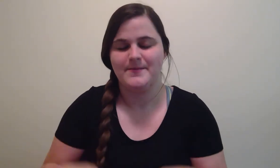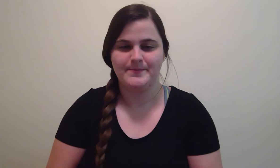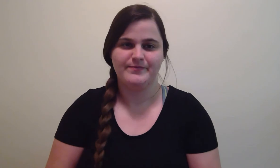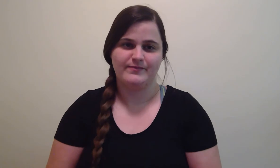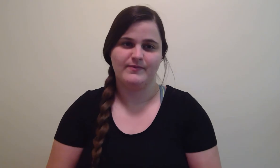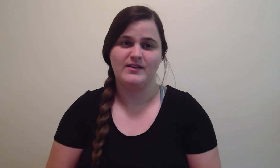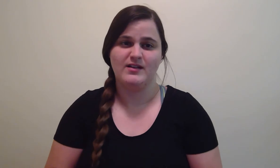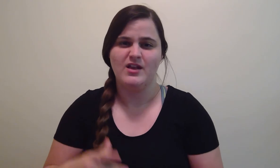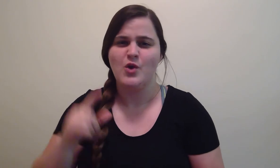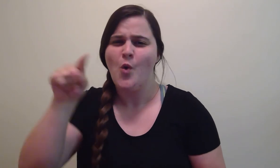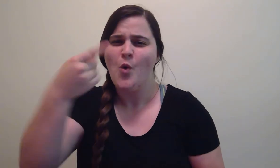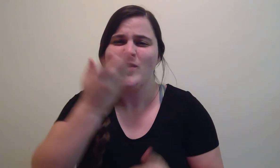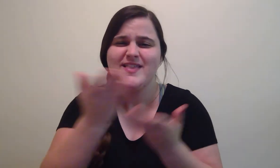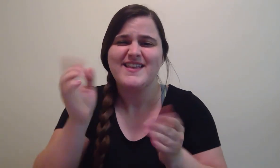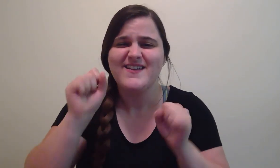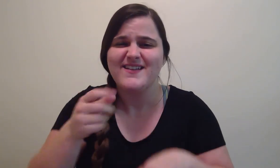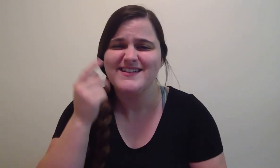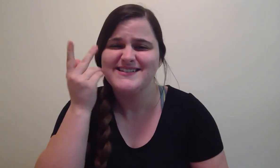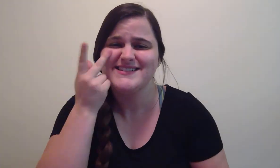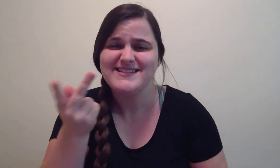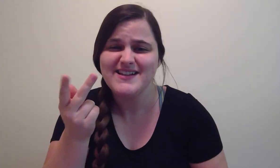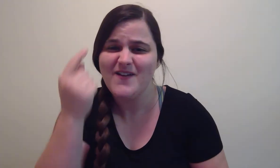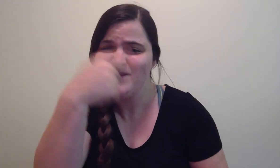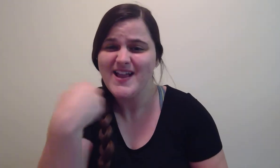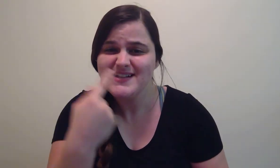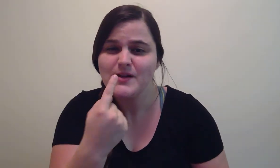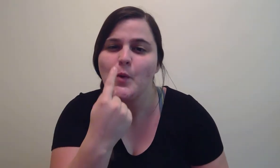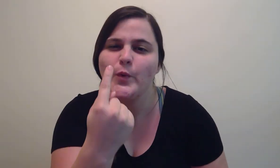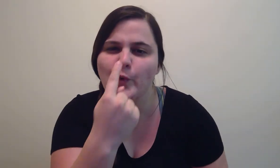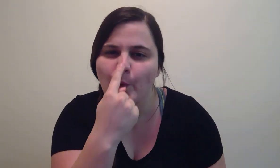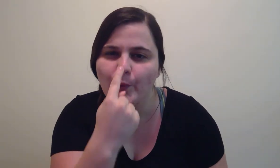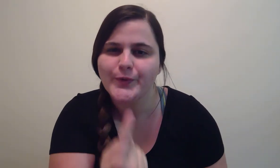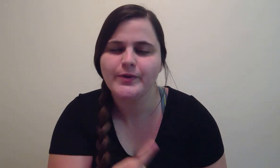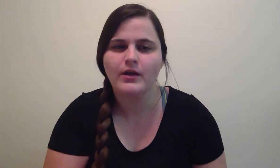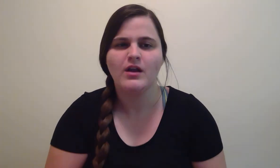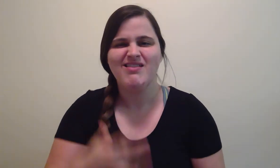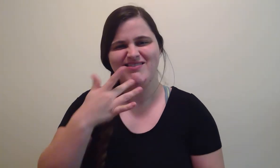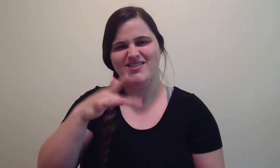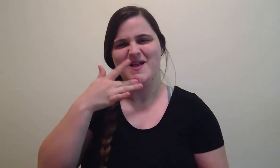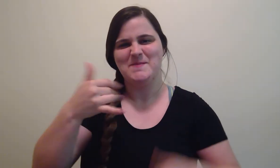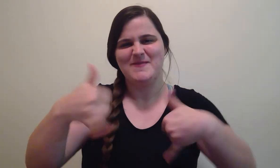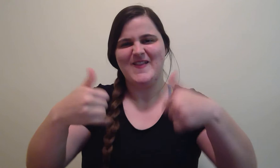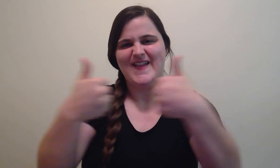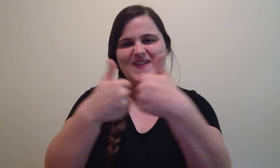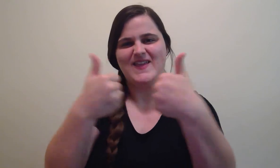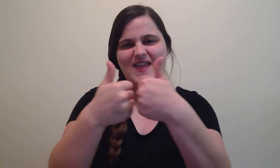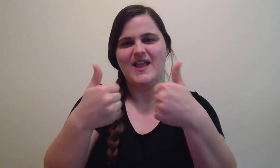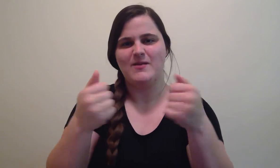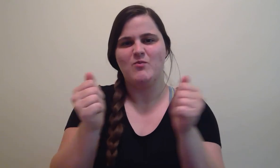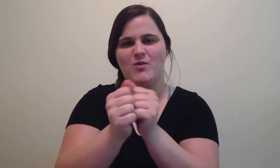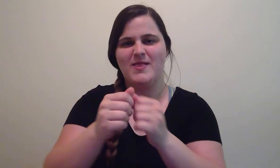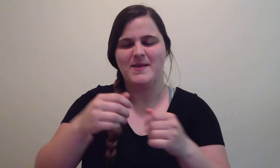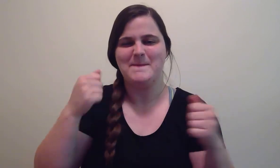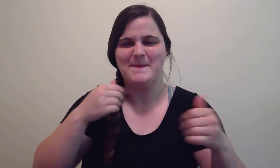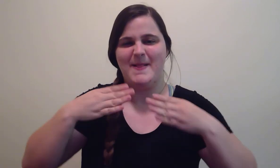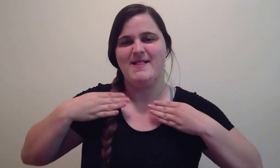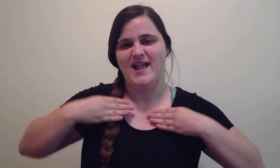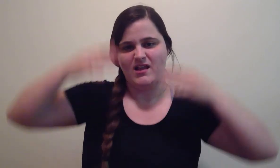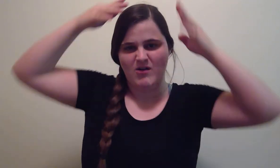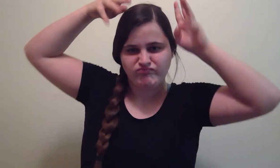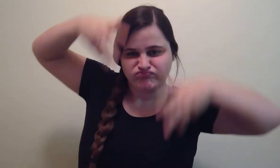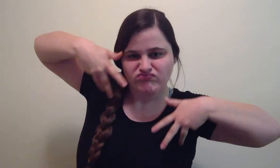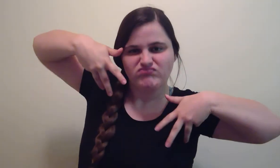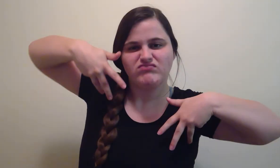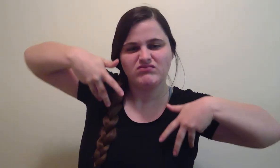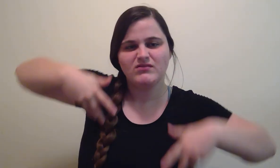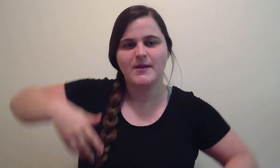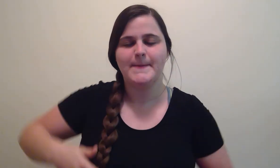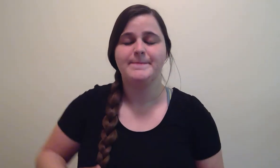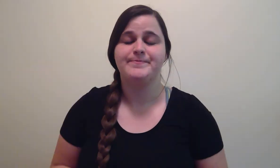so that practically all you saw of her face was her nose. Good luck playing four-square with a blanket over your head